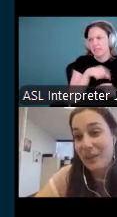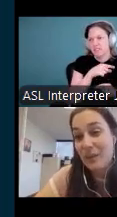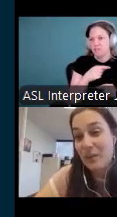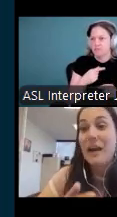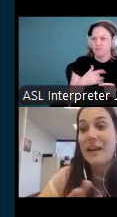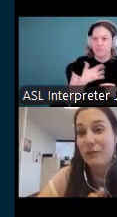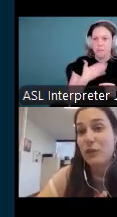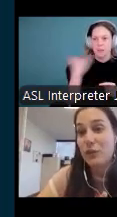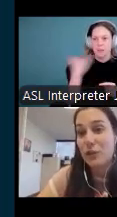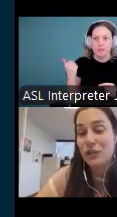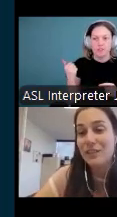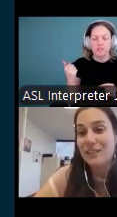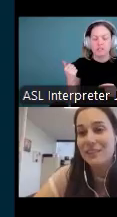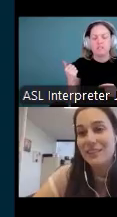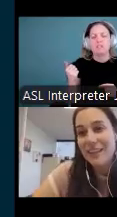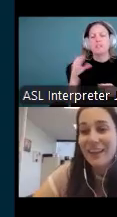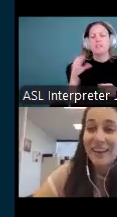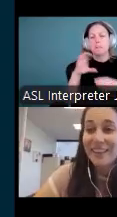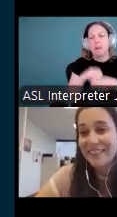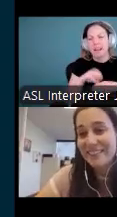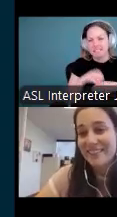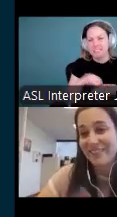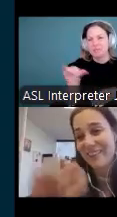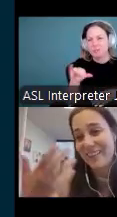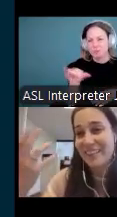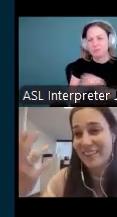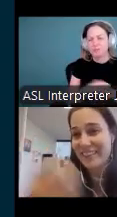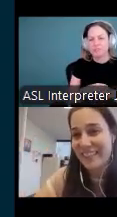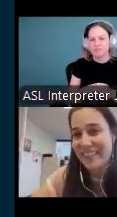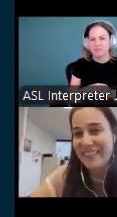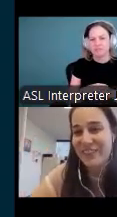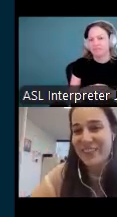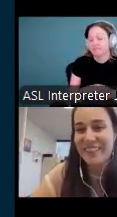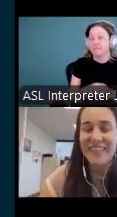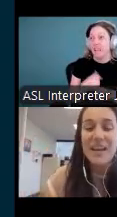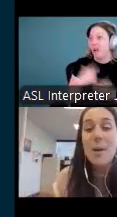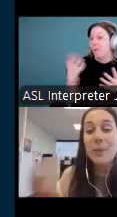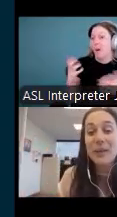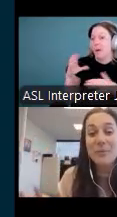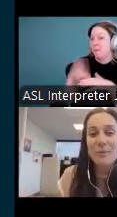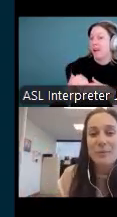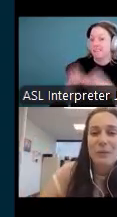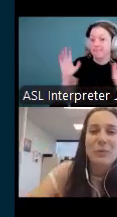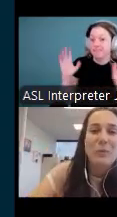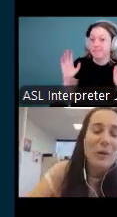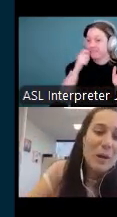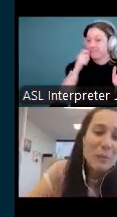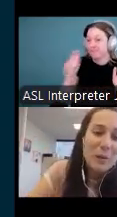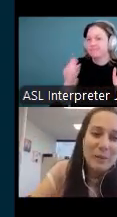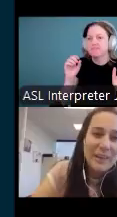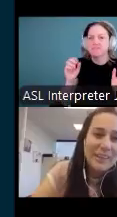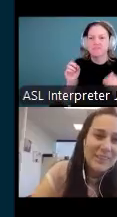the biting, for sure, is just, hey, I just want to do this, because it feels good, but can be really problematic, right,